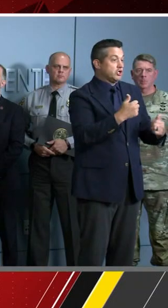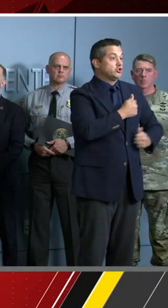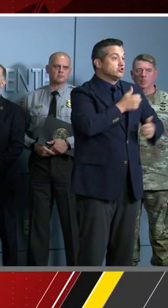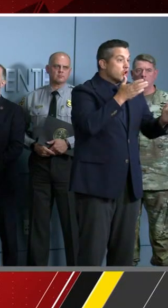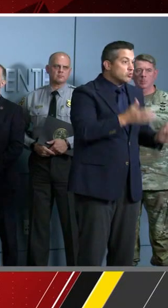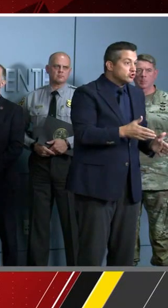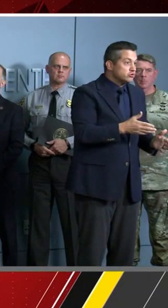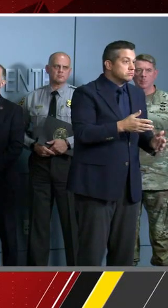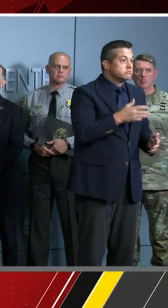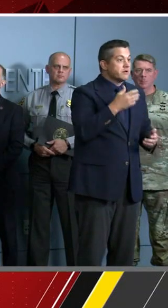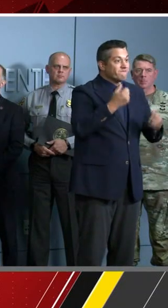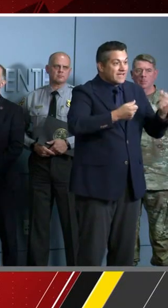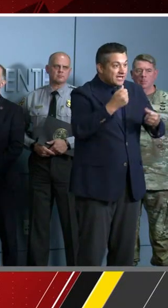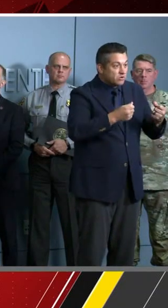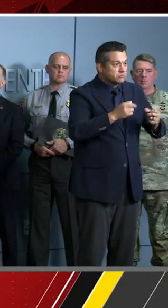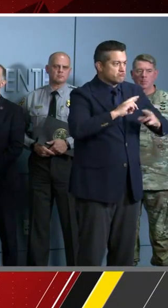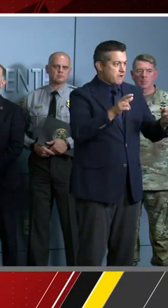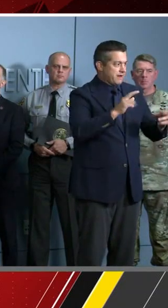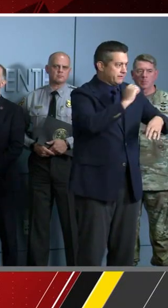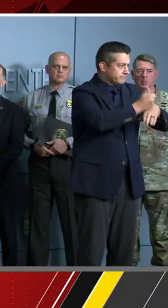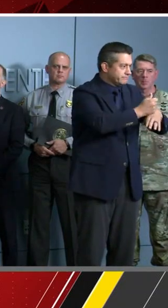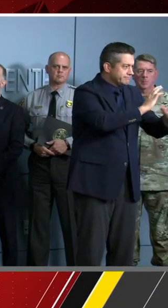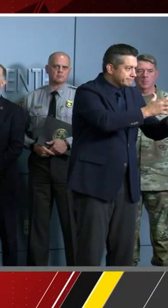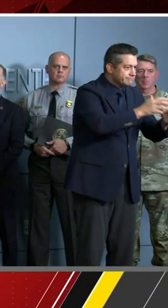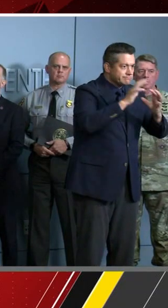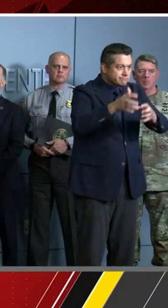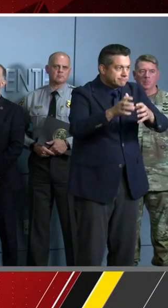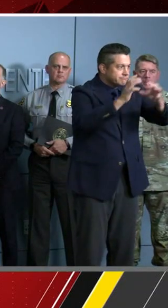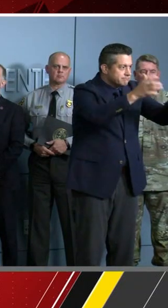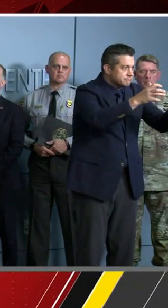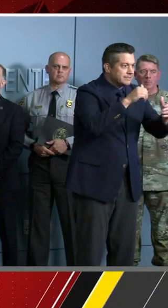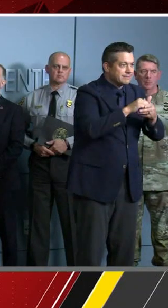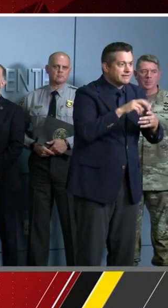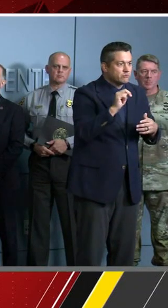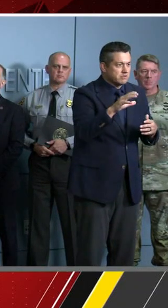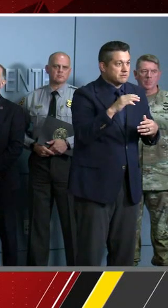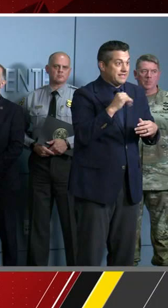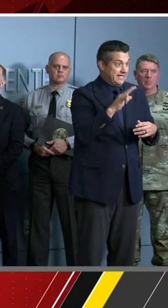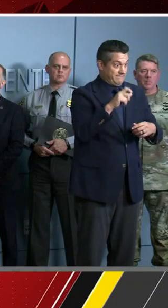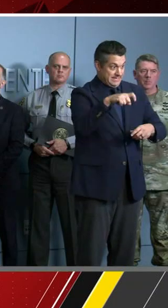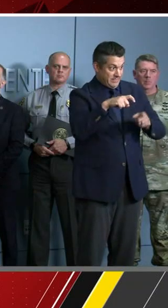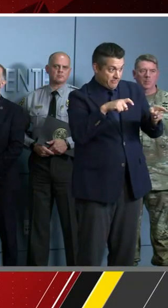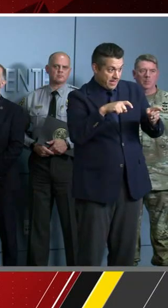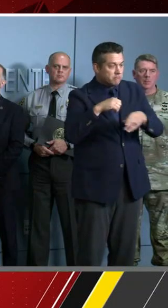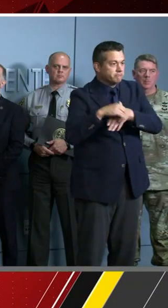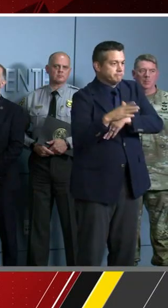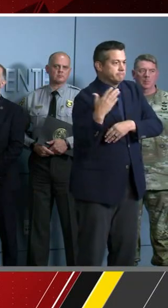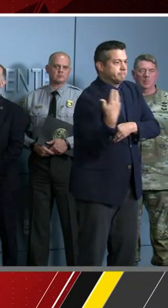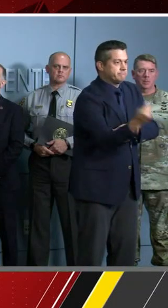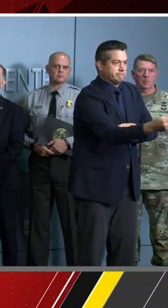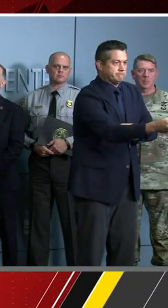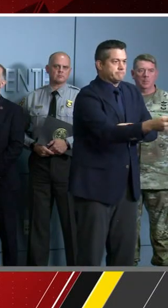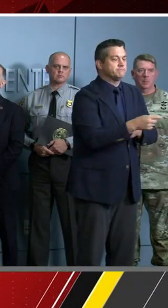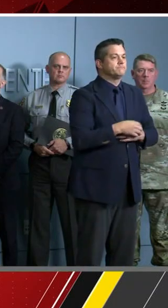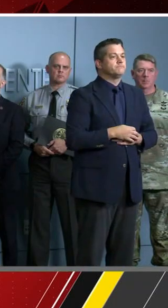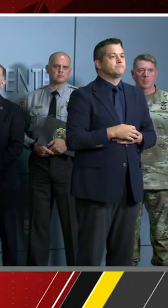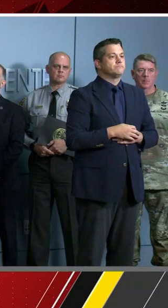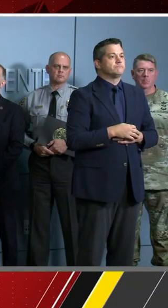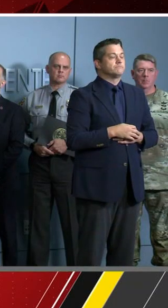in key areas ready to deploy when and if they're needed.